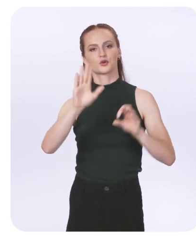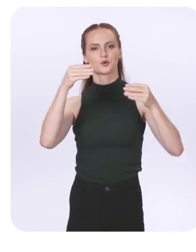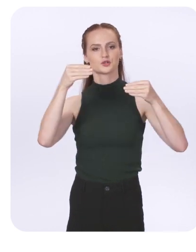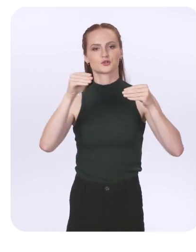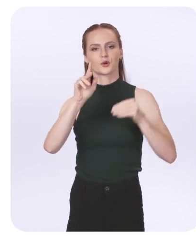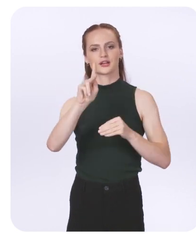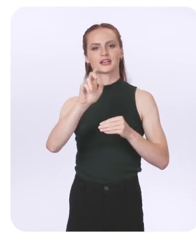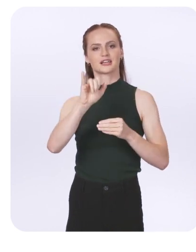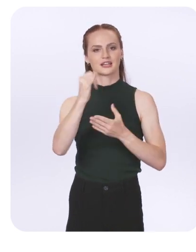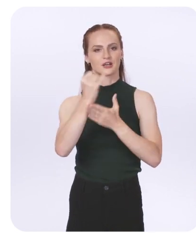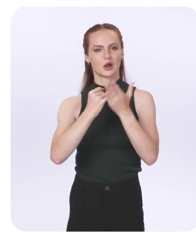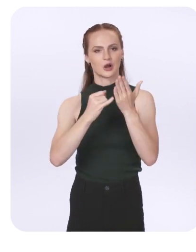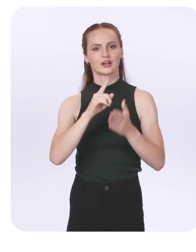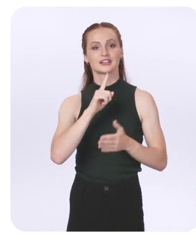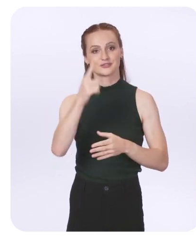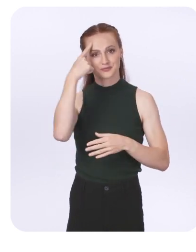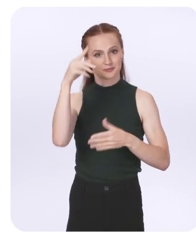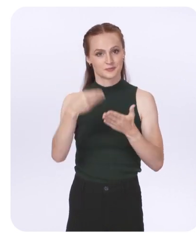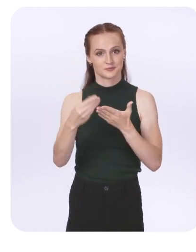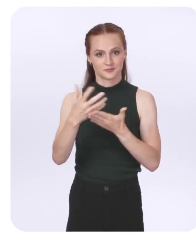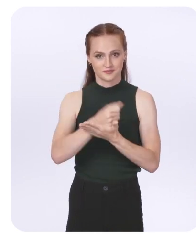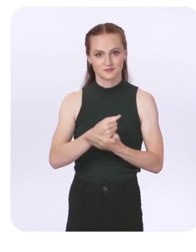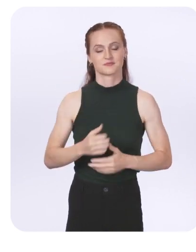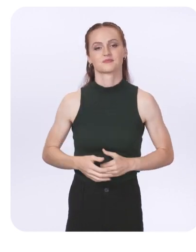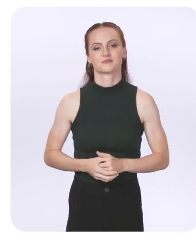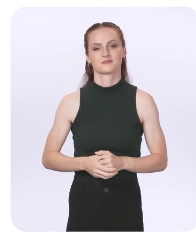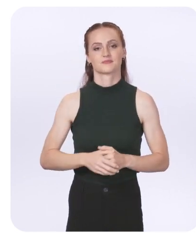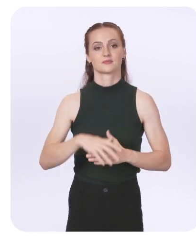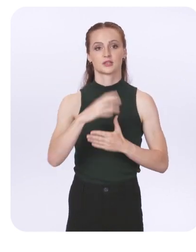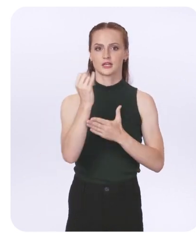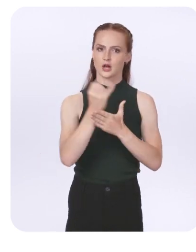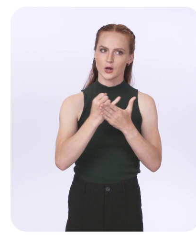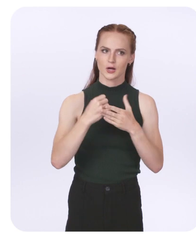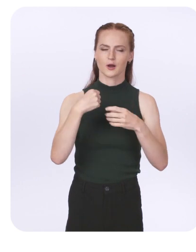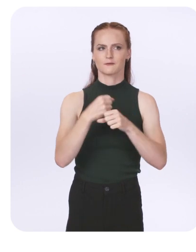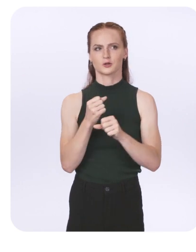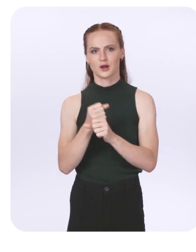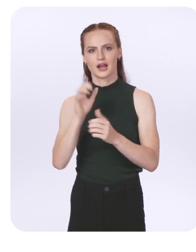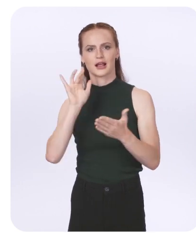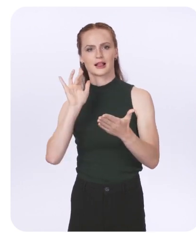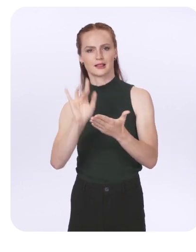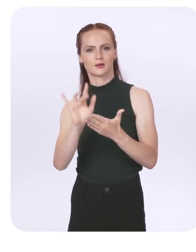Simply, we can attribute sales of a game in two ways: Store discovery,